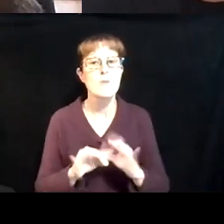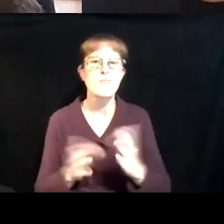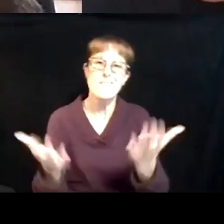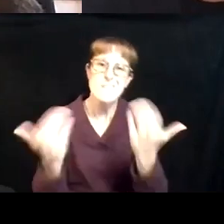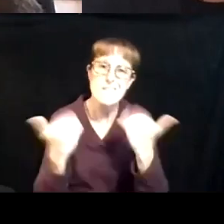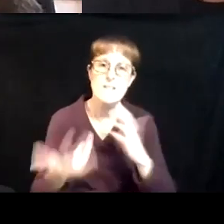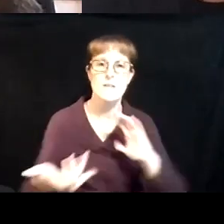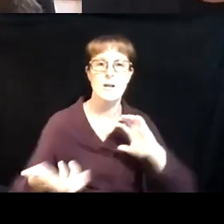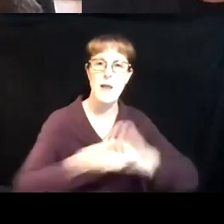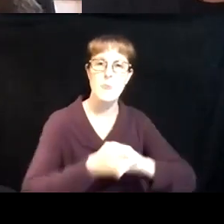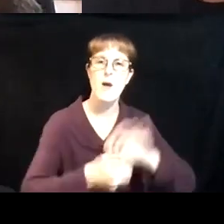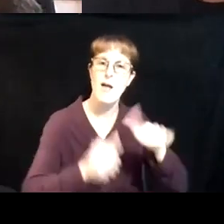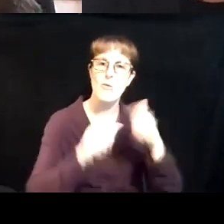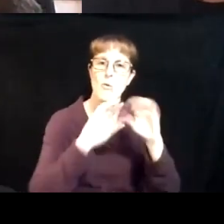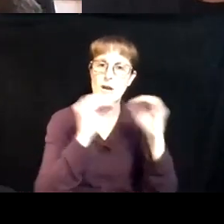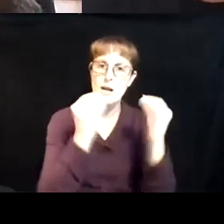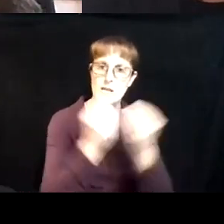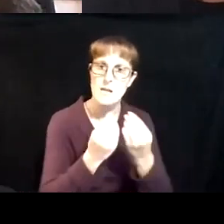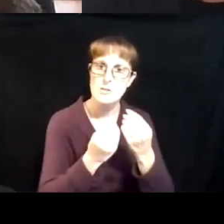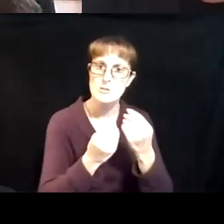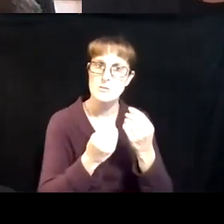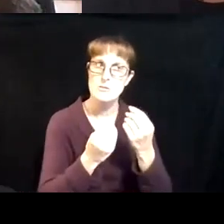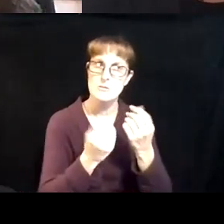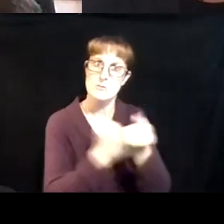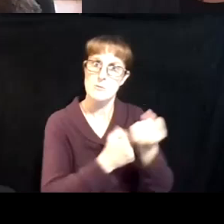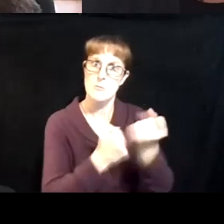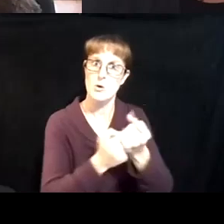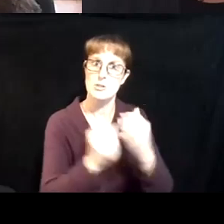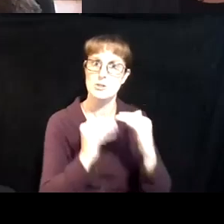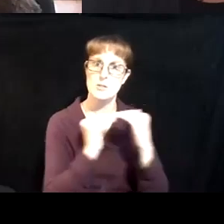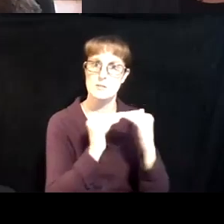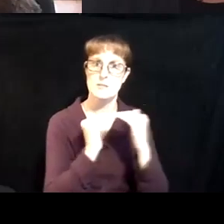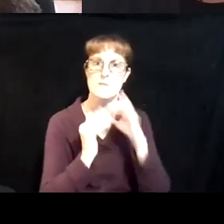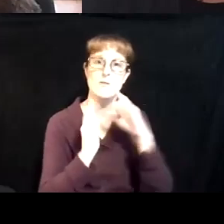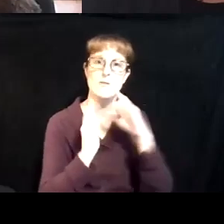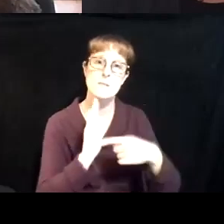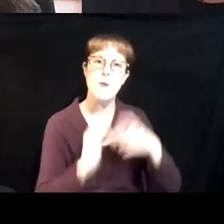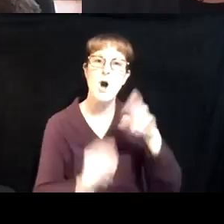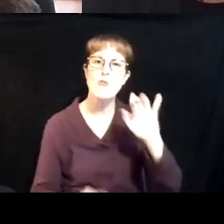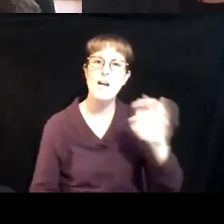For example, working with racial justice organizations because